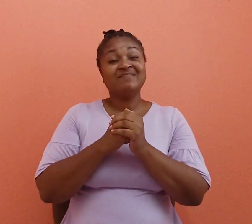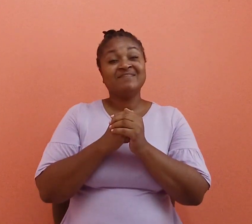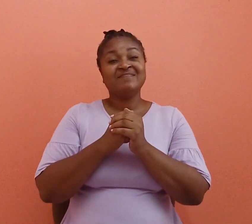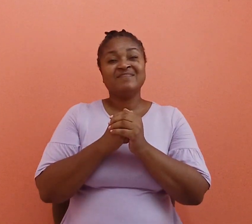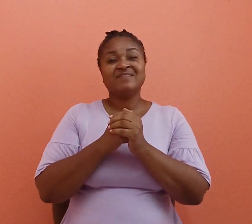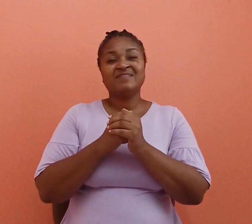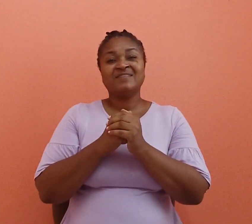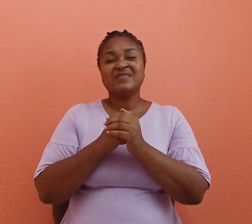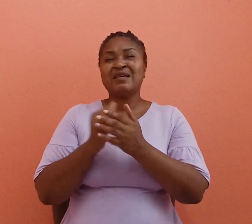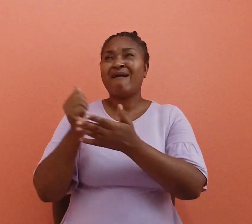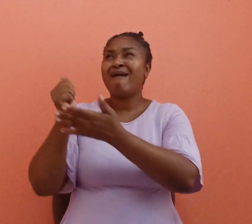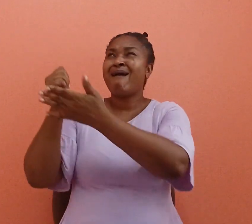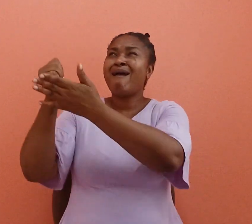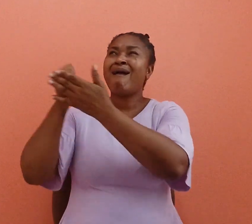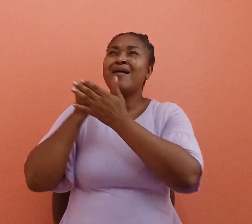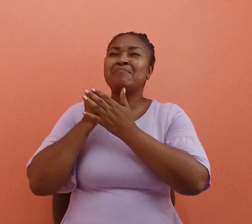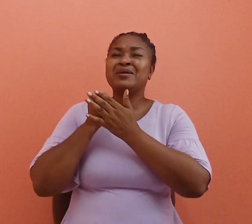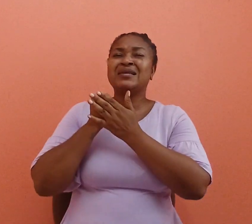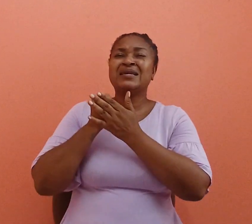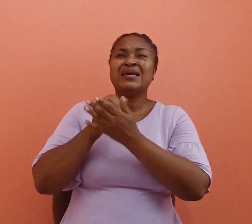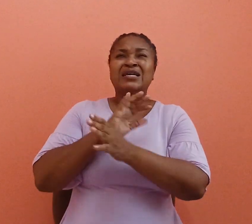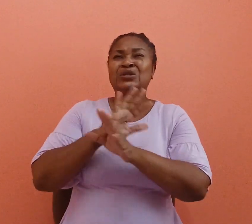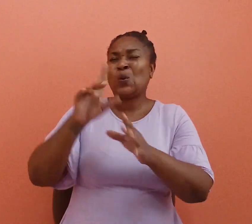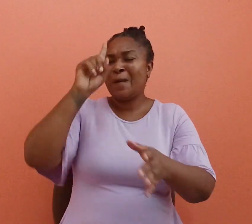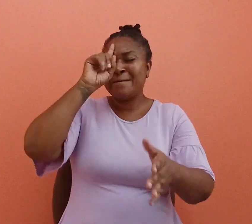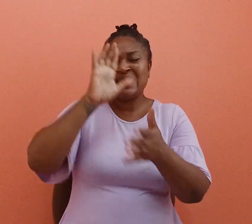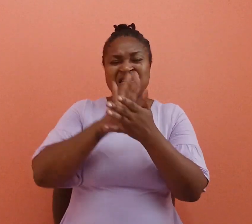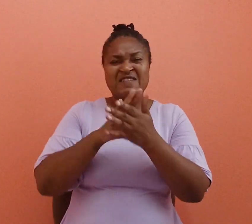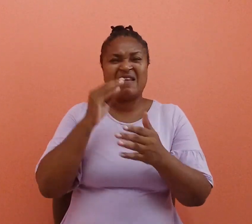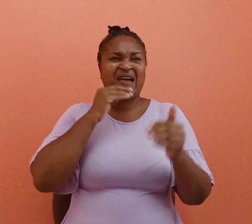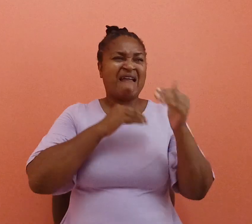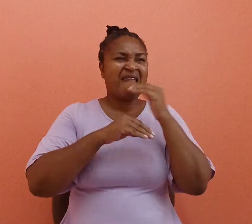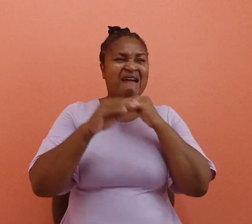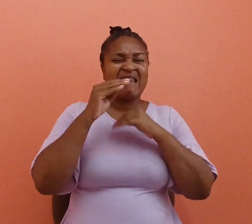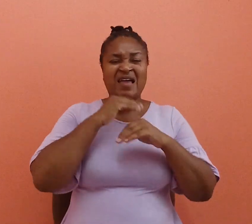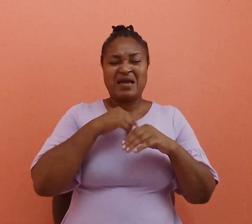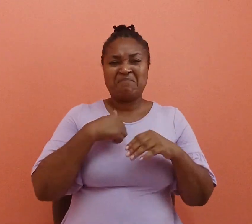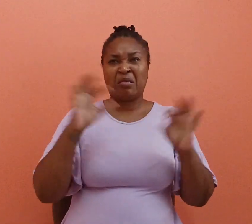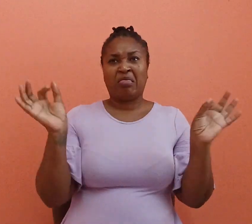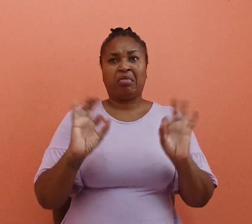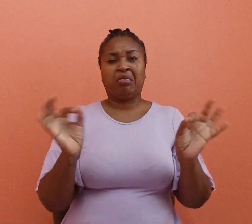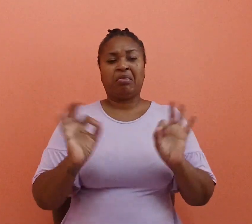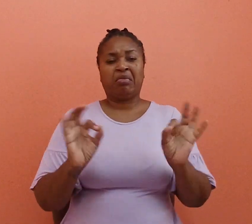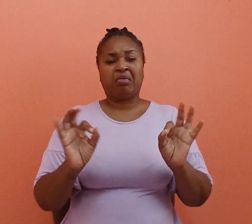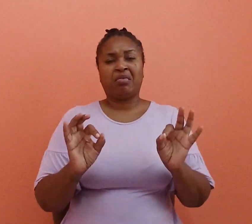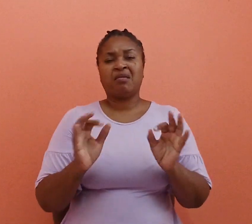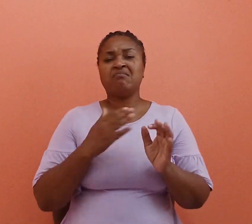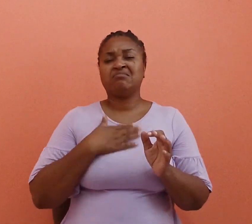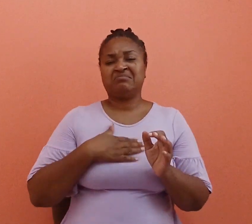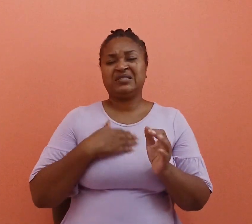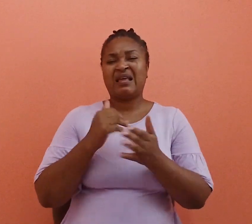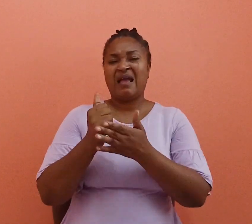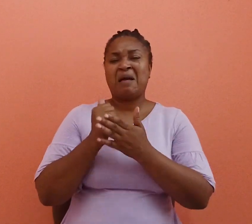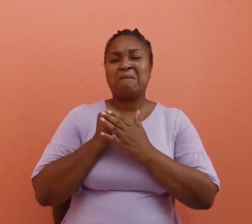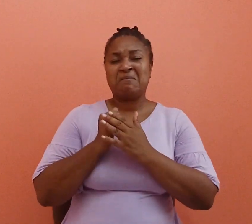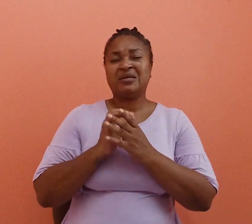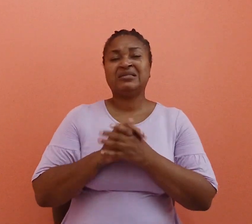Help me not to believe the lies that I'm worthless.